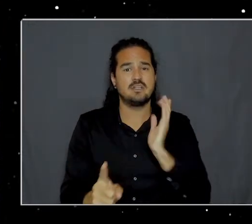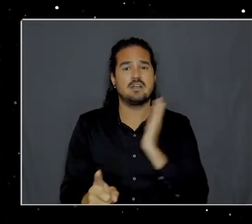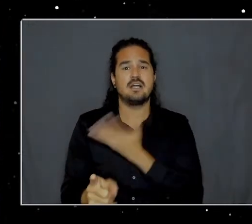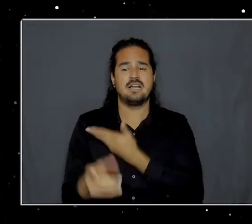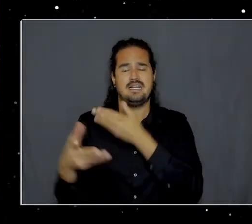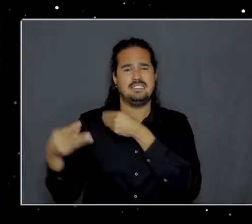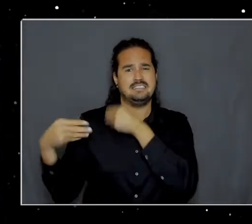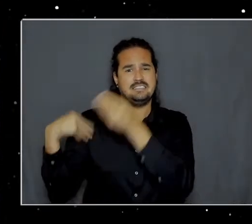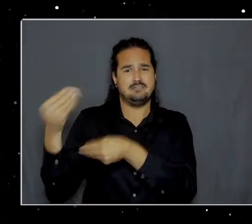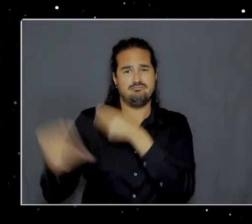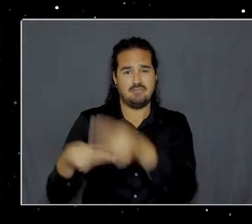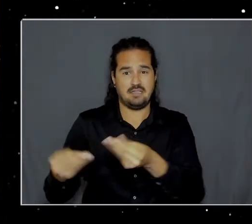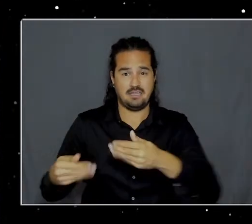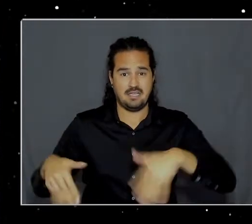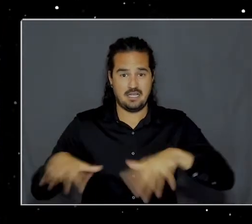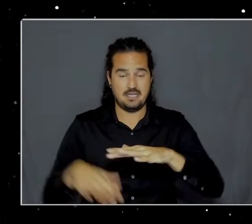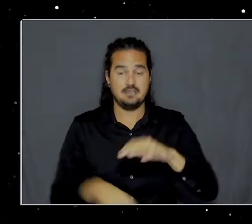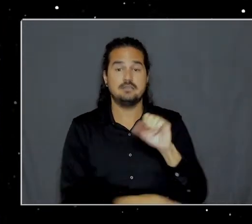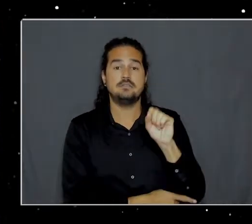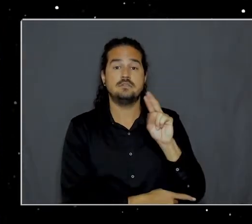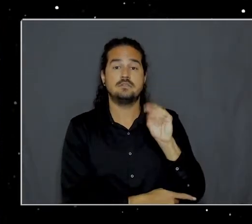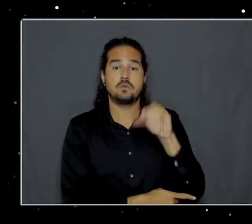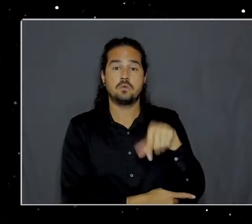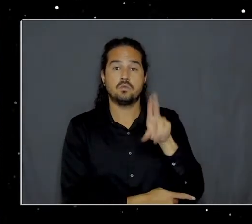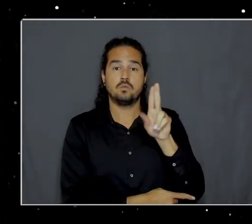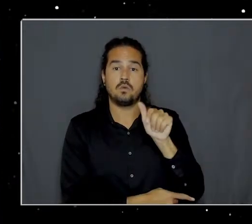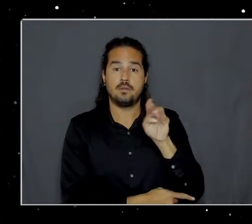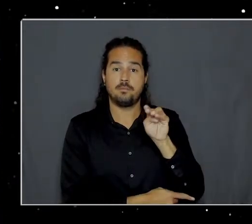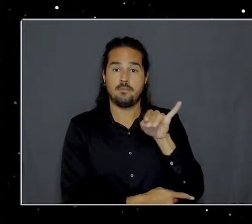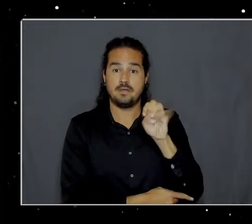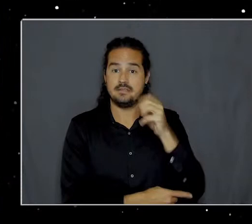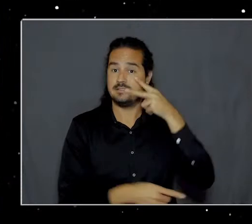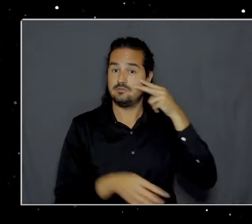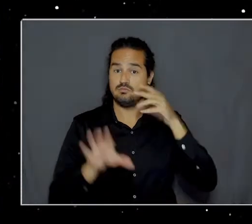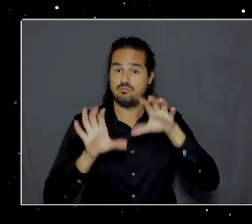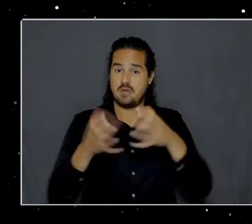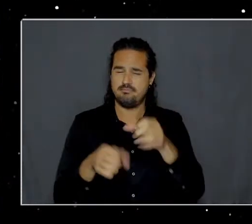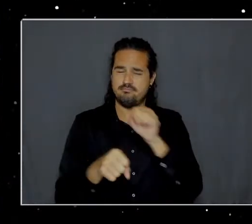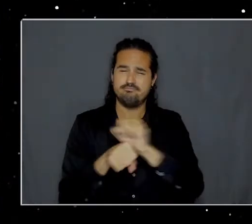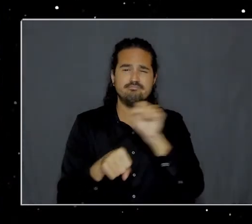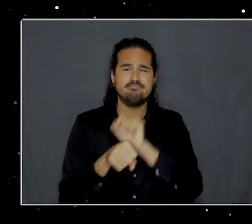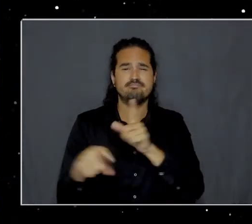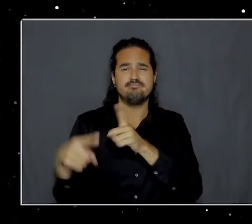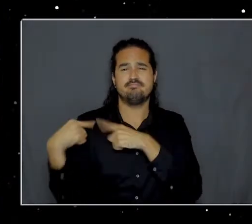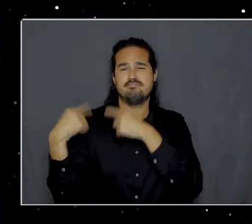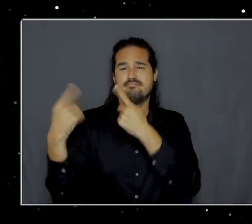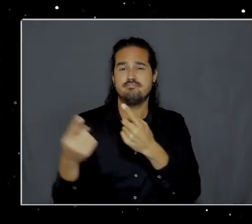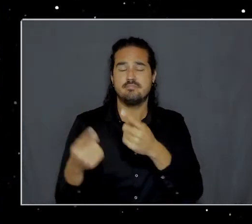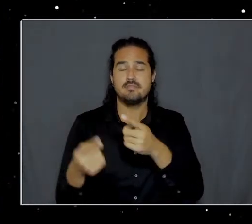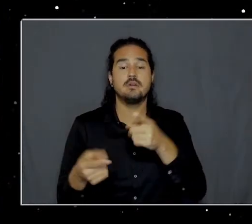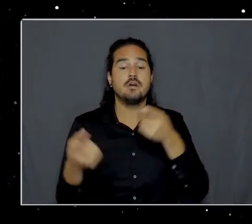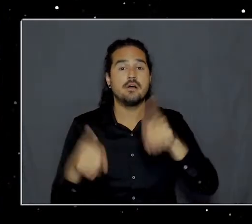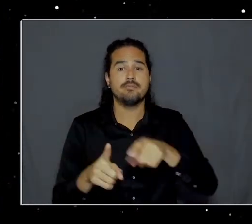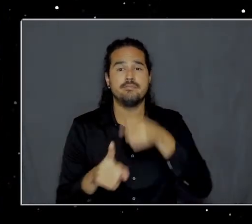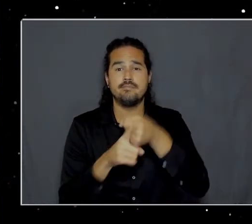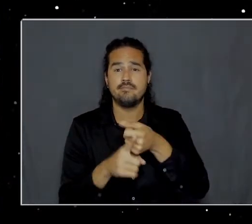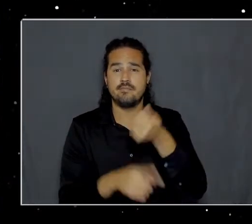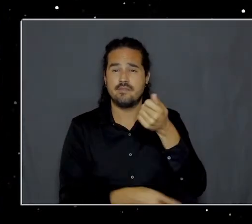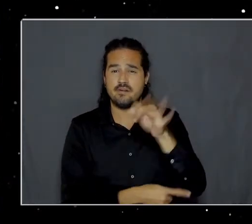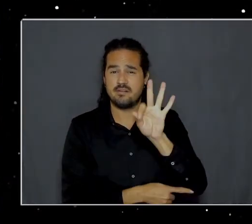CARRIED THIS DUTY SINCE TIME IMMEMORIAL. IN THE 1980S, OUR